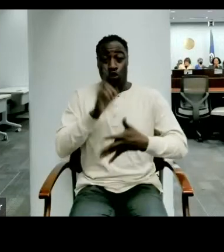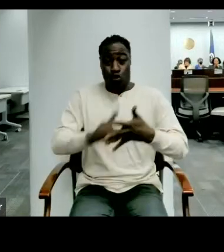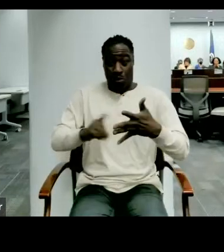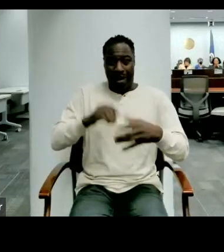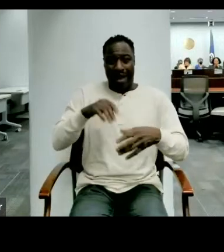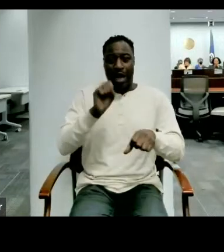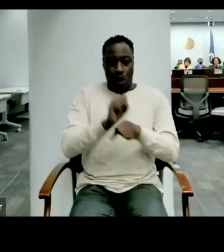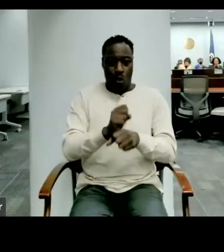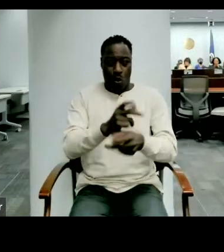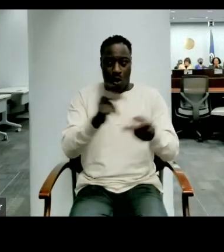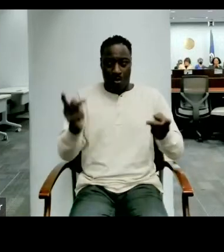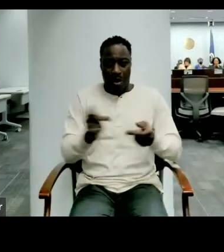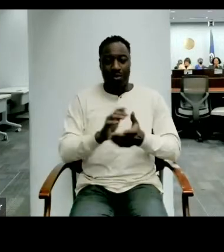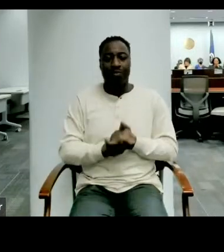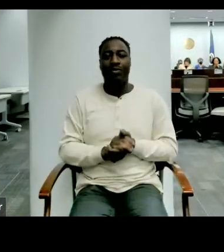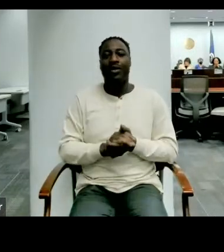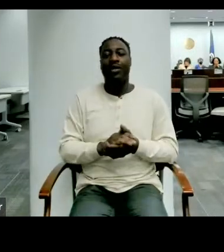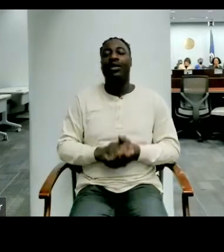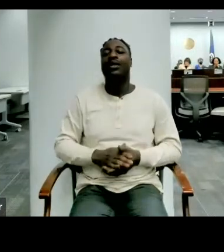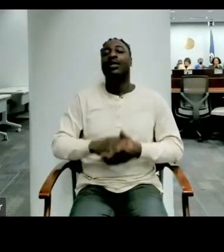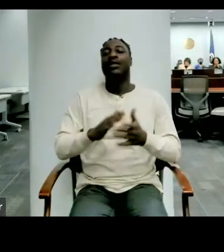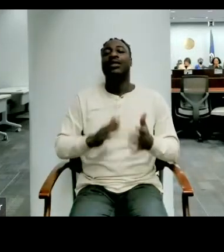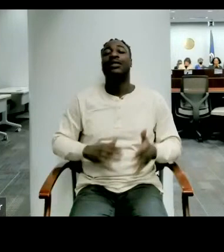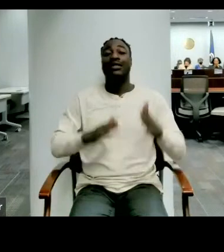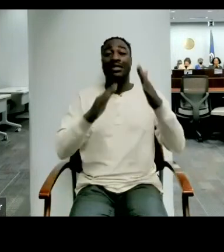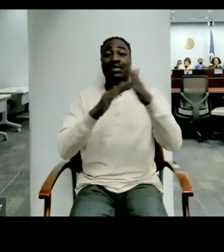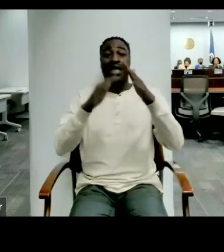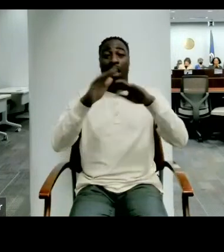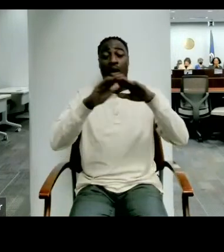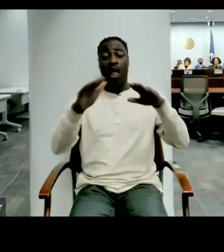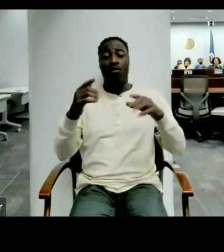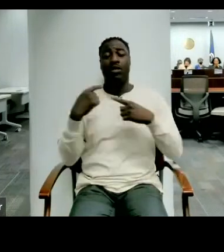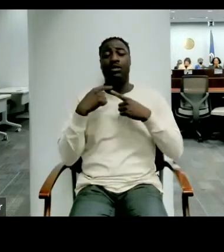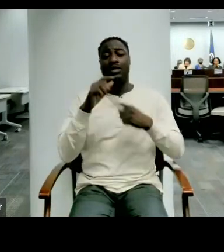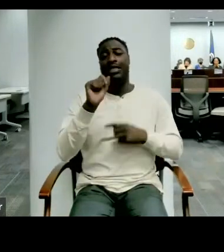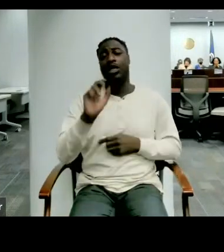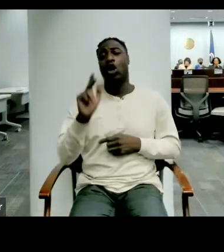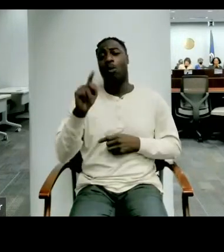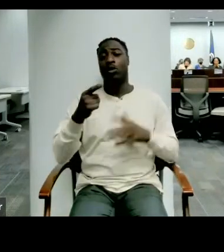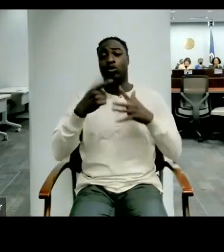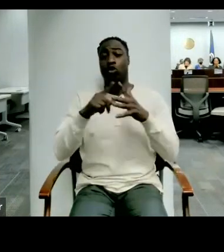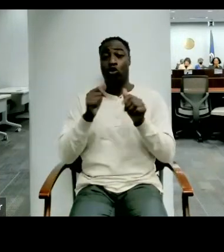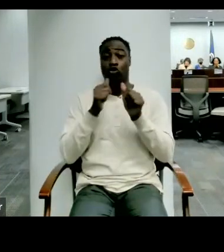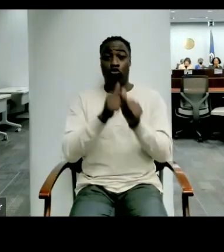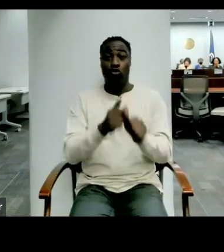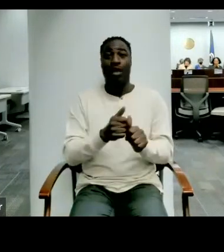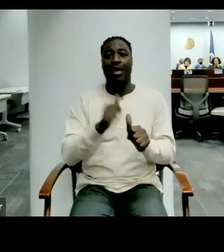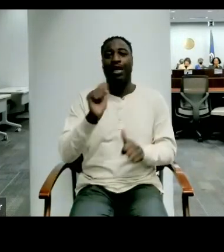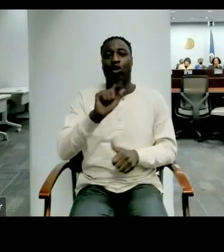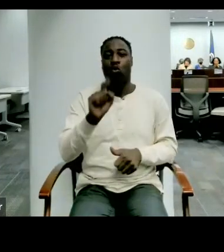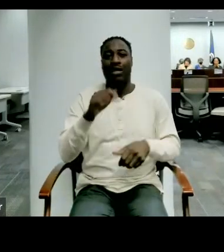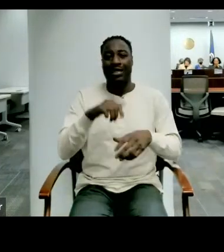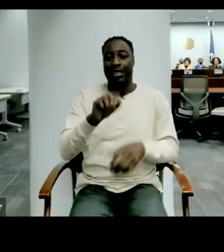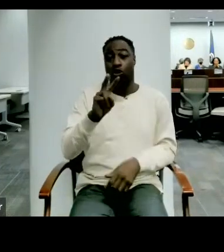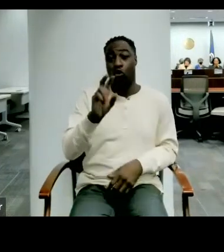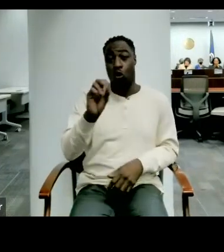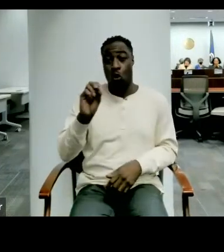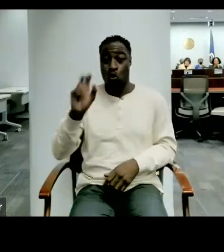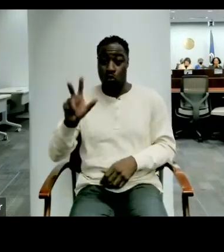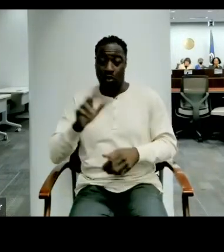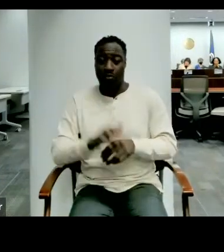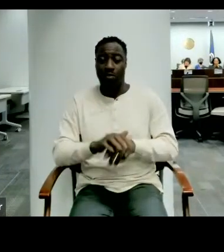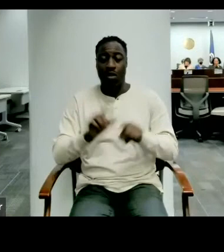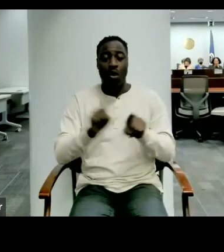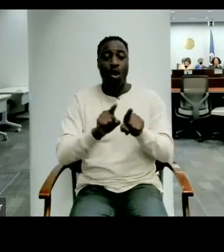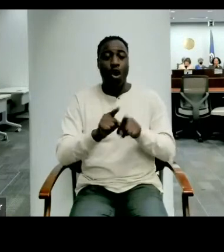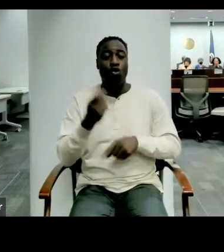The highest levels since AARP began tracking this question in 2003. In addition, a recent AARP study